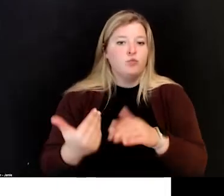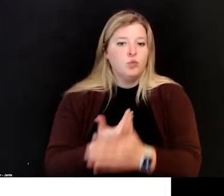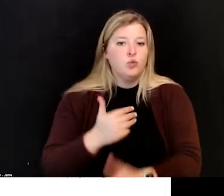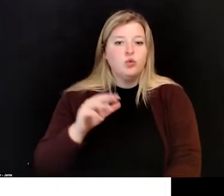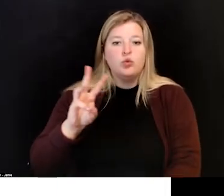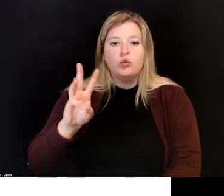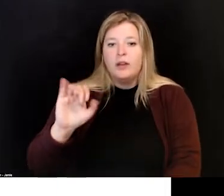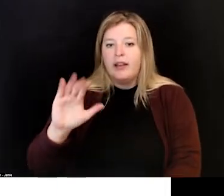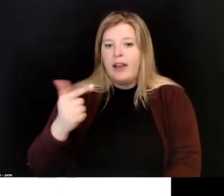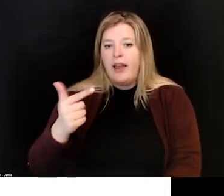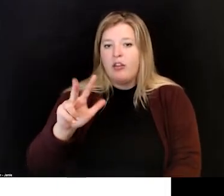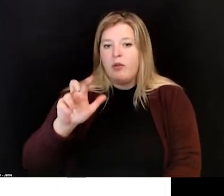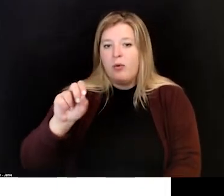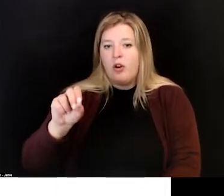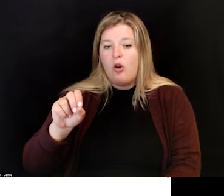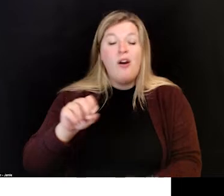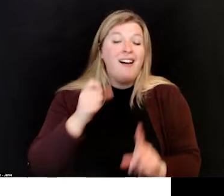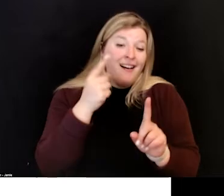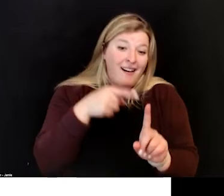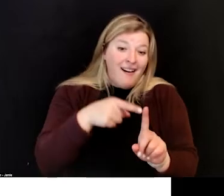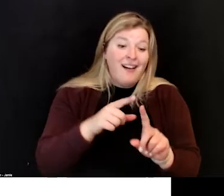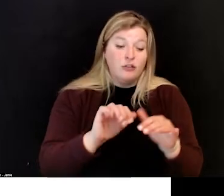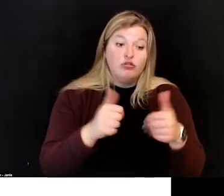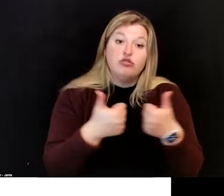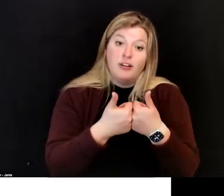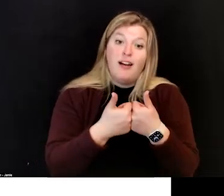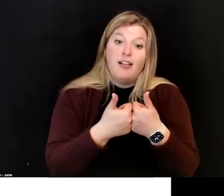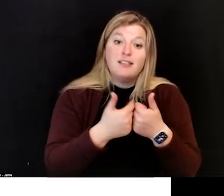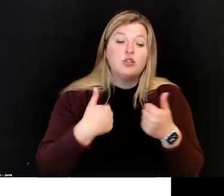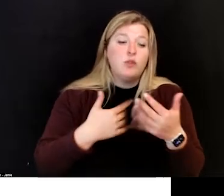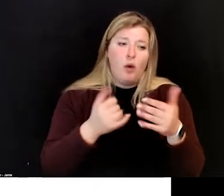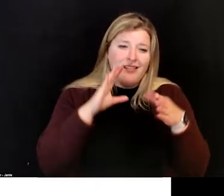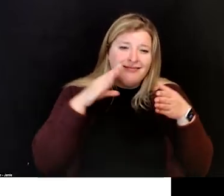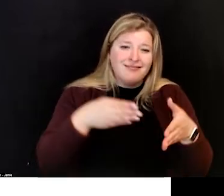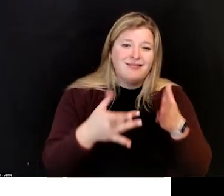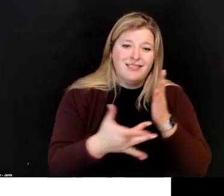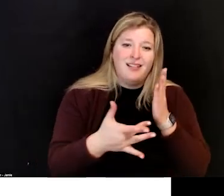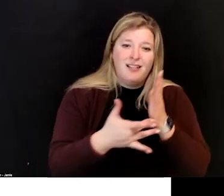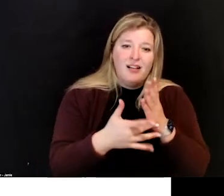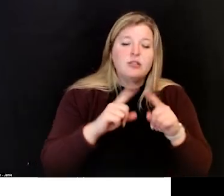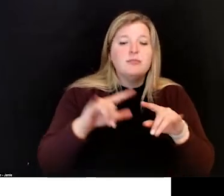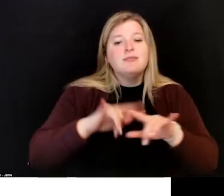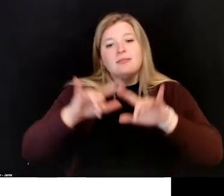we have beyond just being technology agnostic. We really want to try to expand